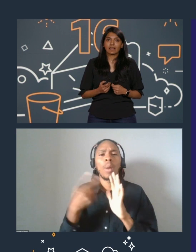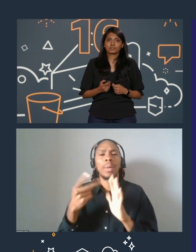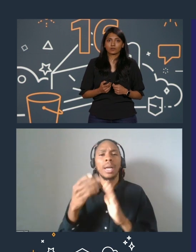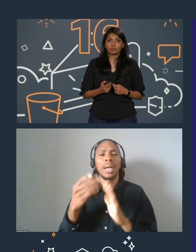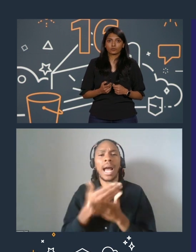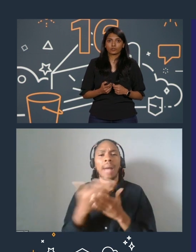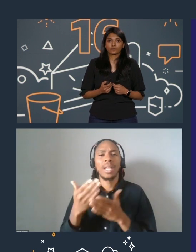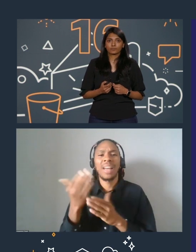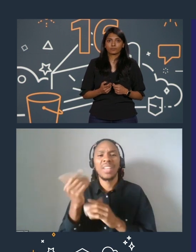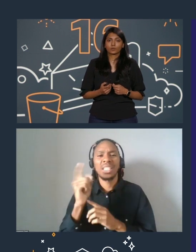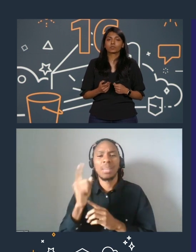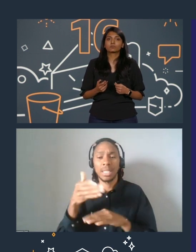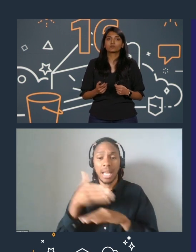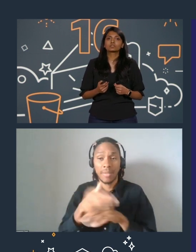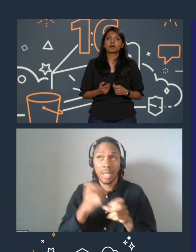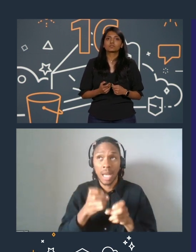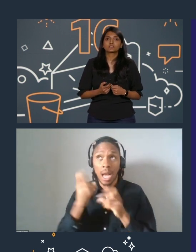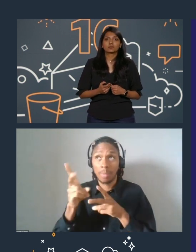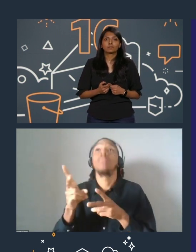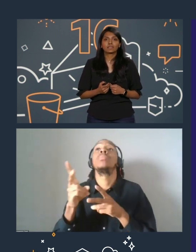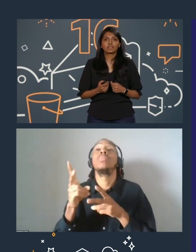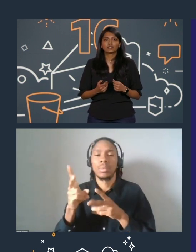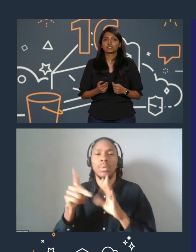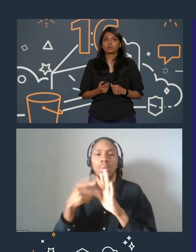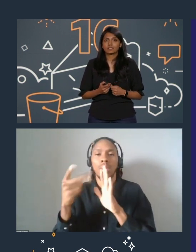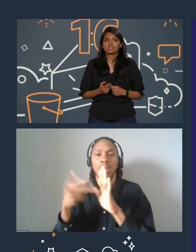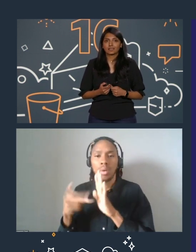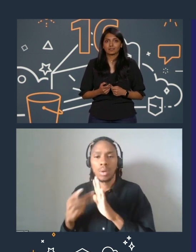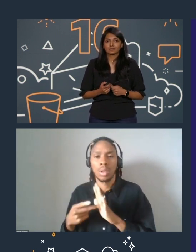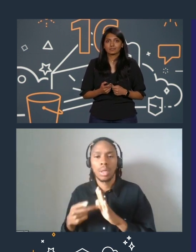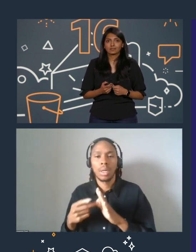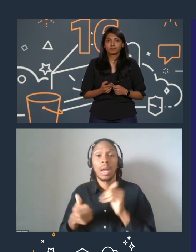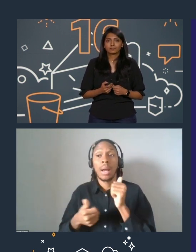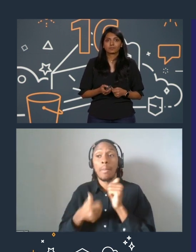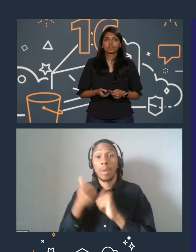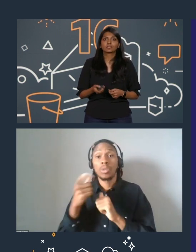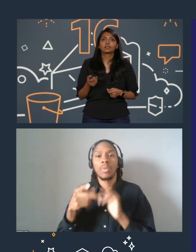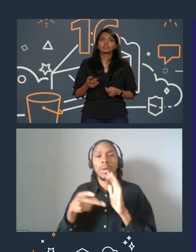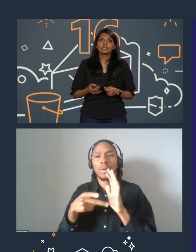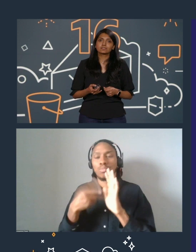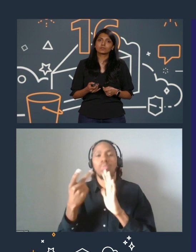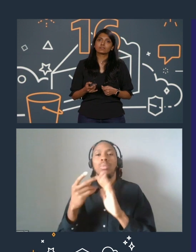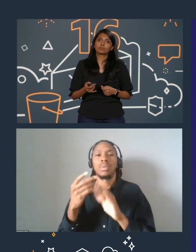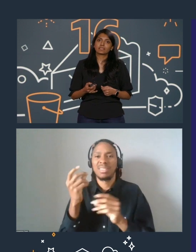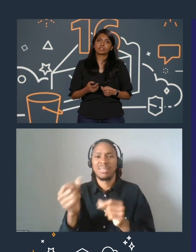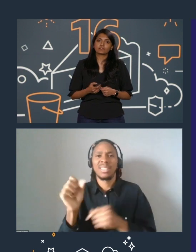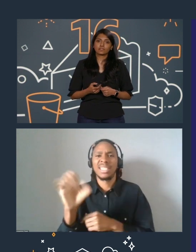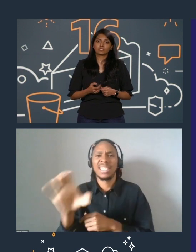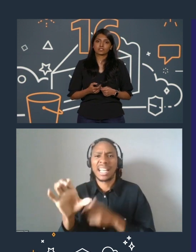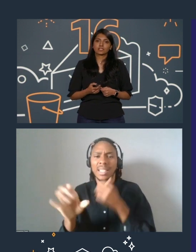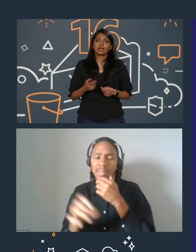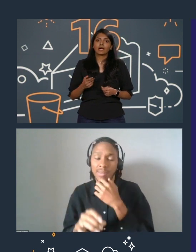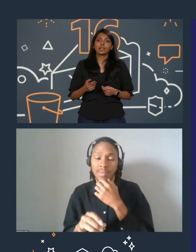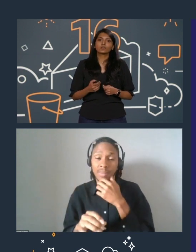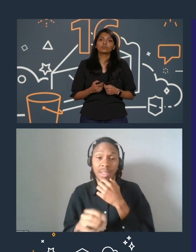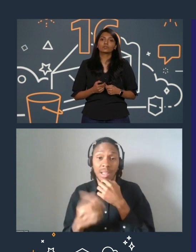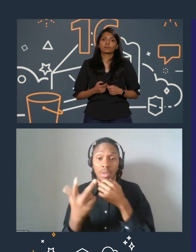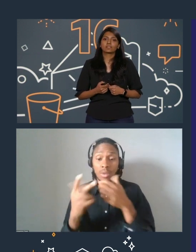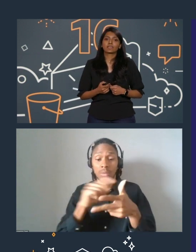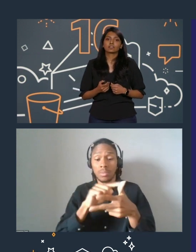upload with most objects replicating just within seconds. These three replication features allow you to replicate